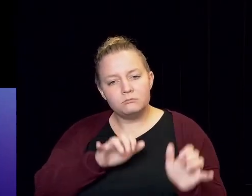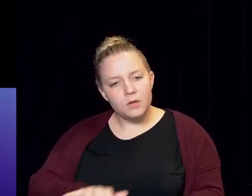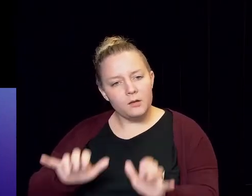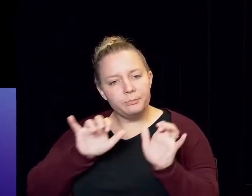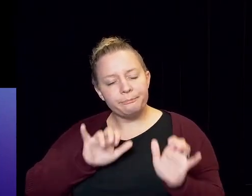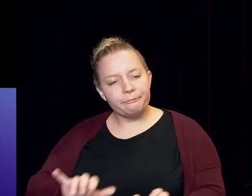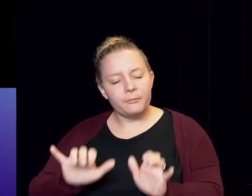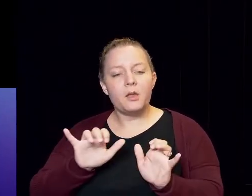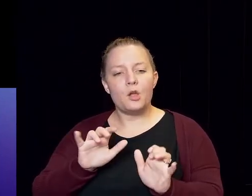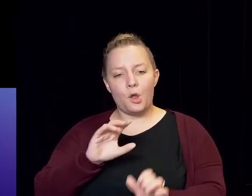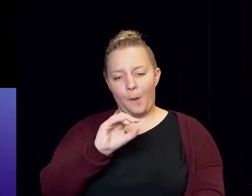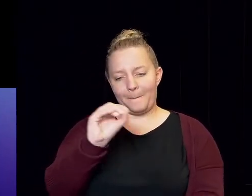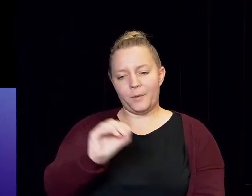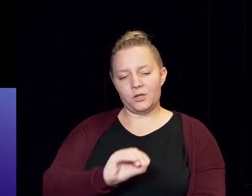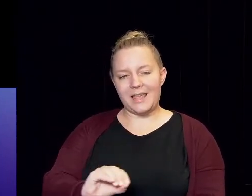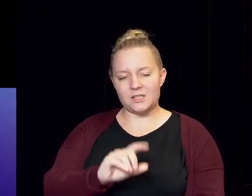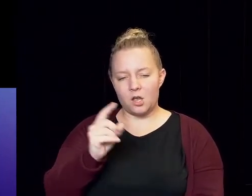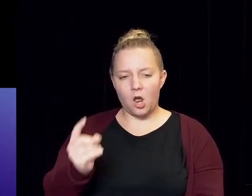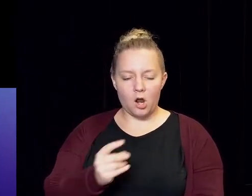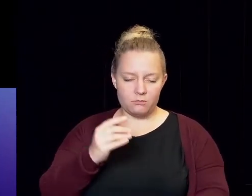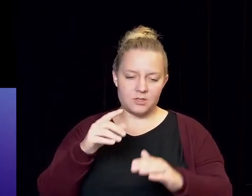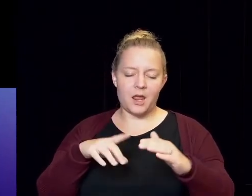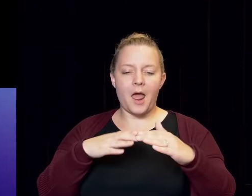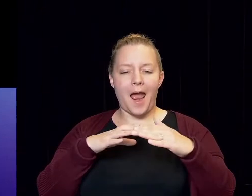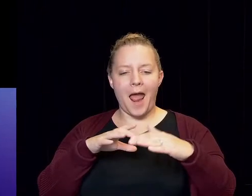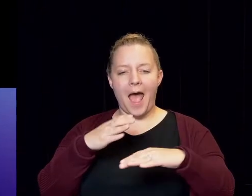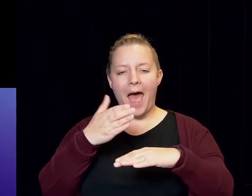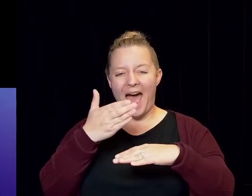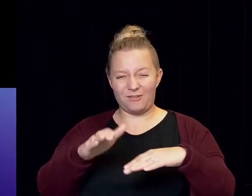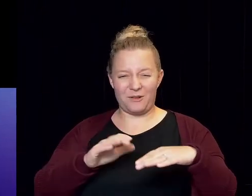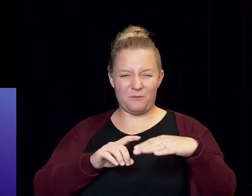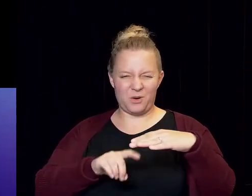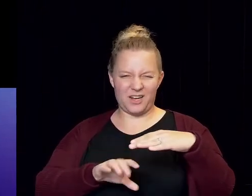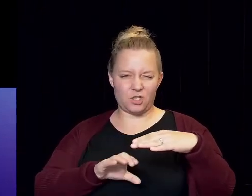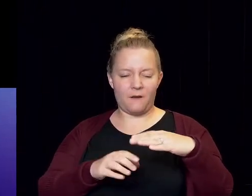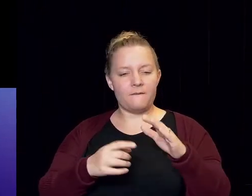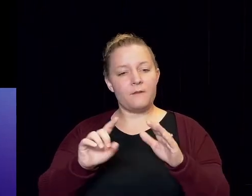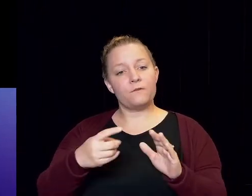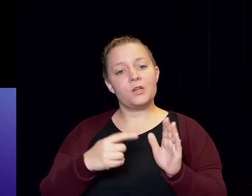Percents are always out of 100. So, for on this first example, if I'm going to use that fraction